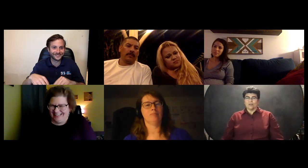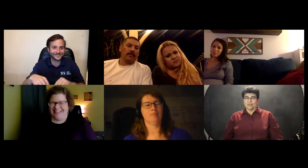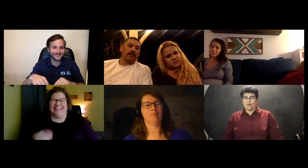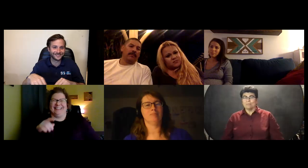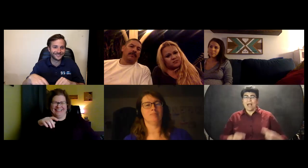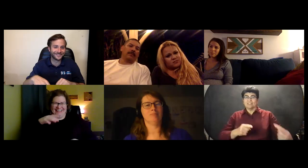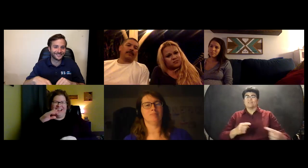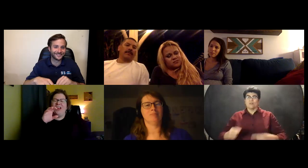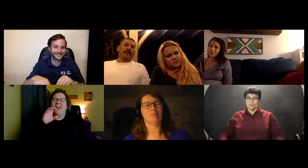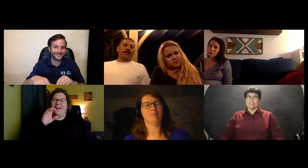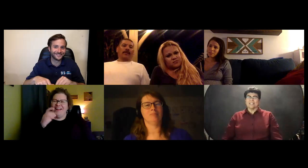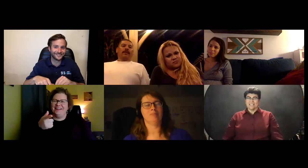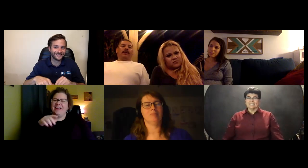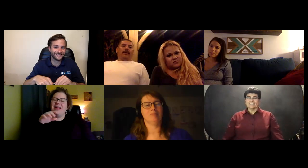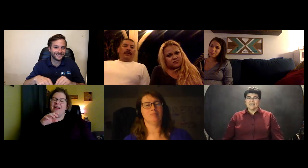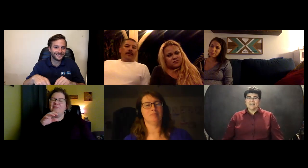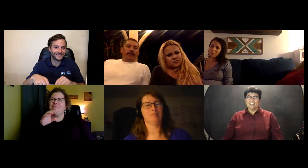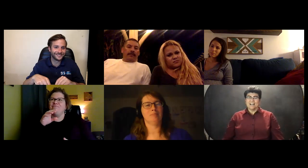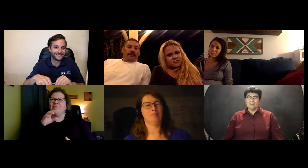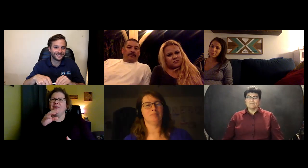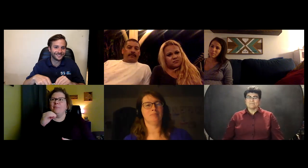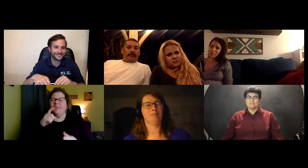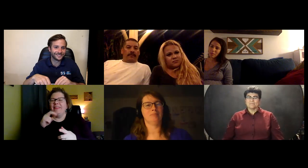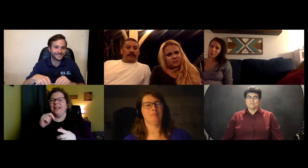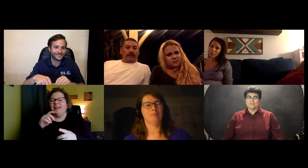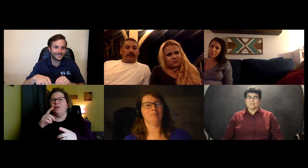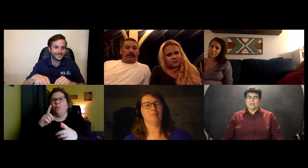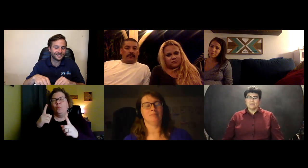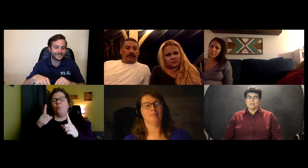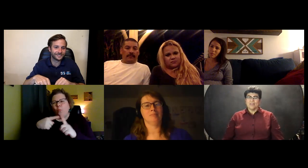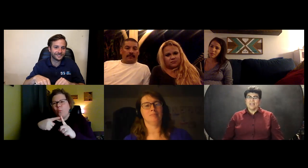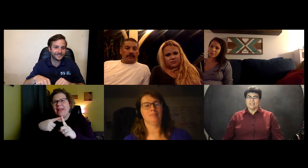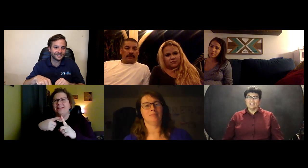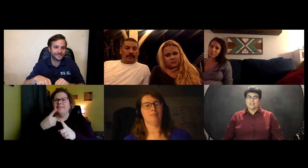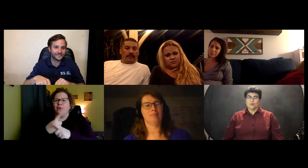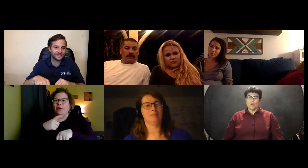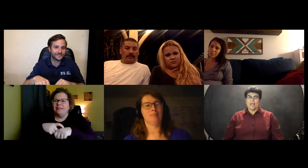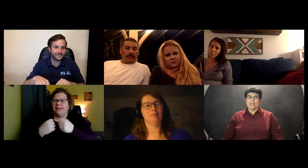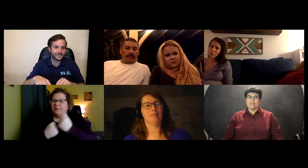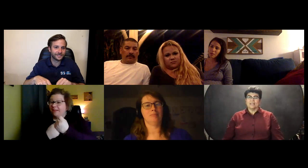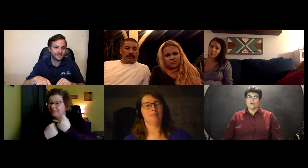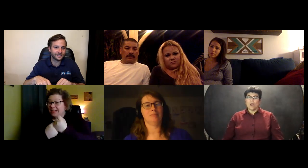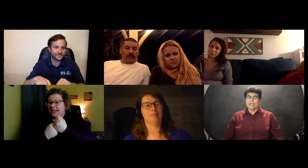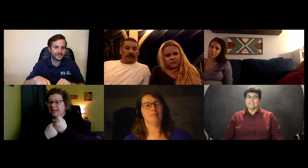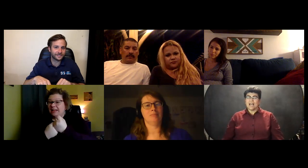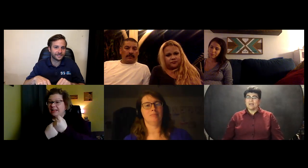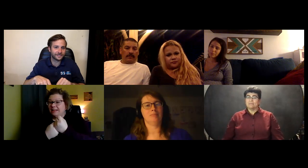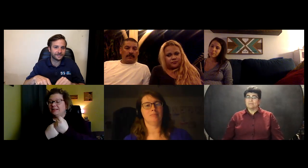going back and forth with things um